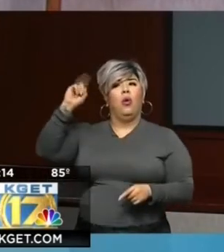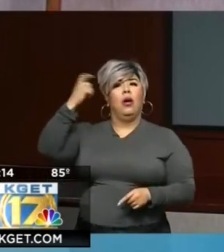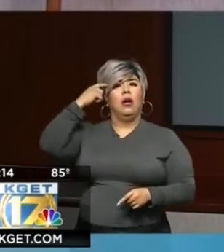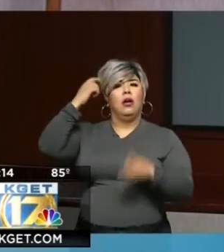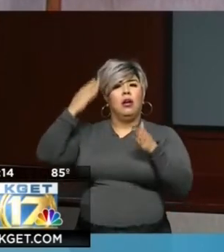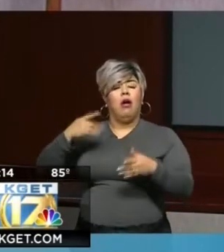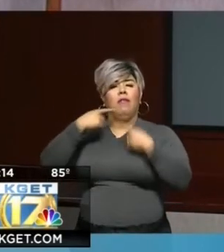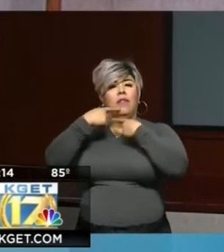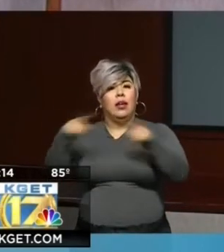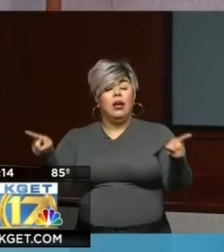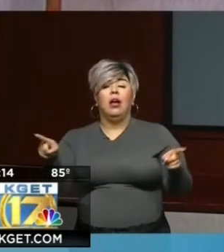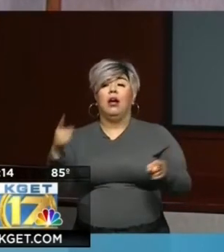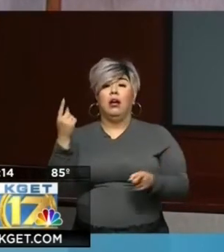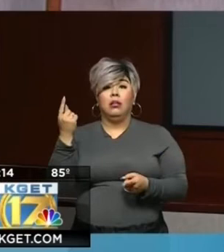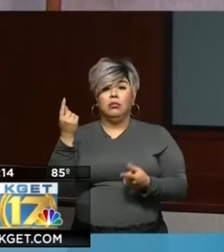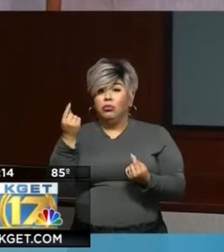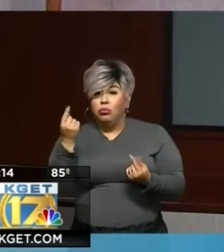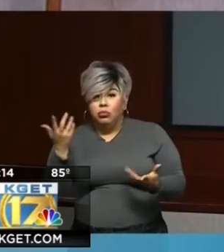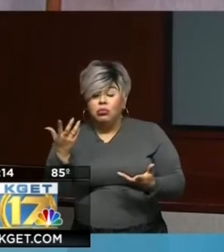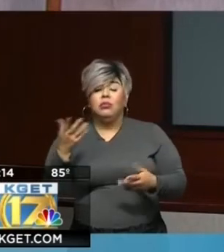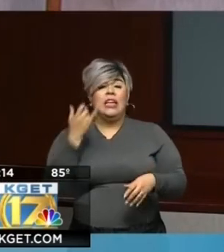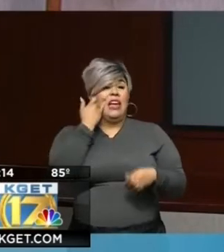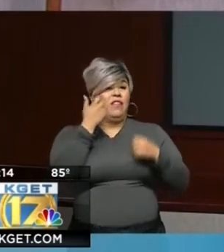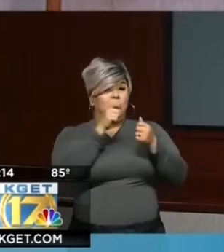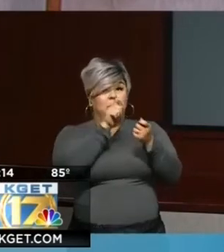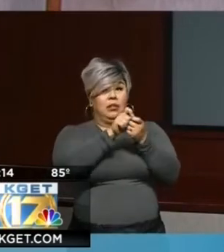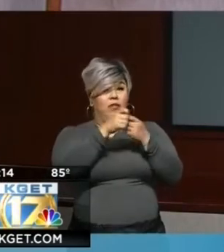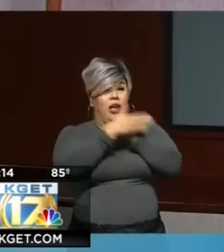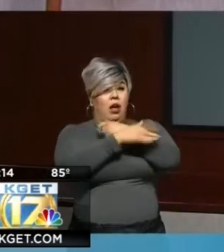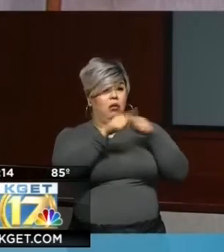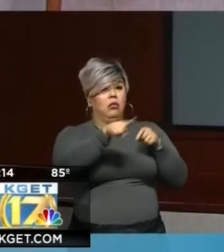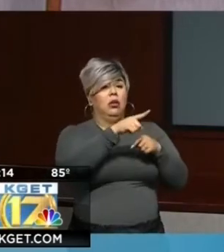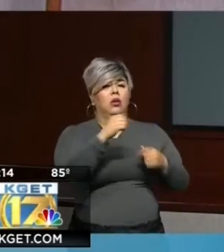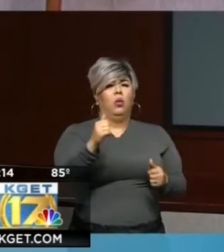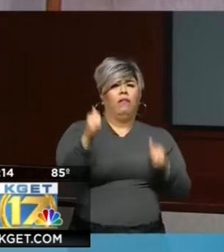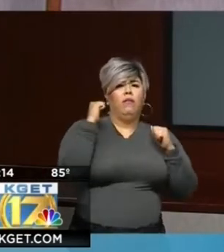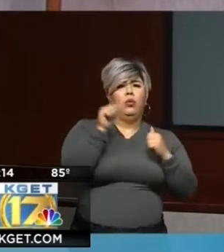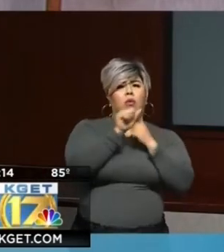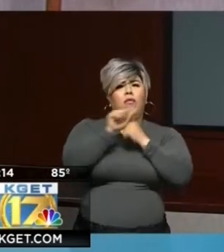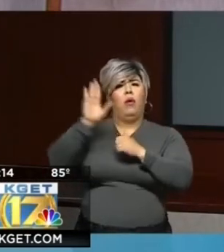AND WHAT THE GUIDANCE. A WEEK NOW GOVERNOR NEWSOM SAID